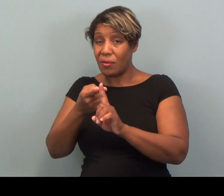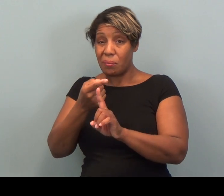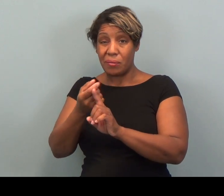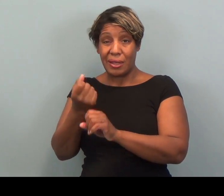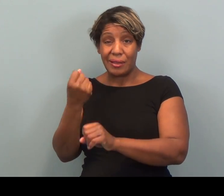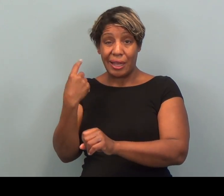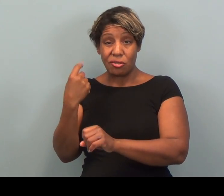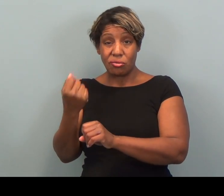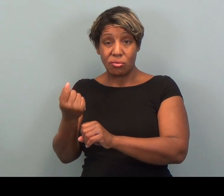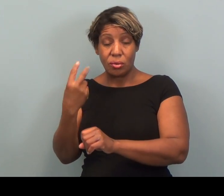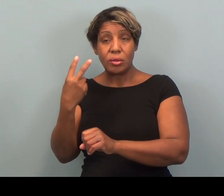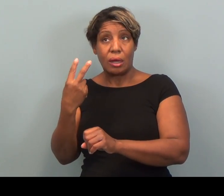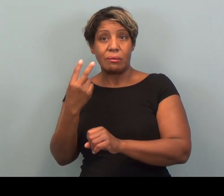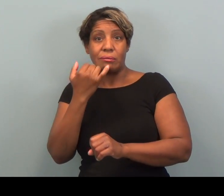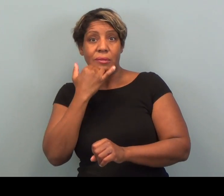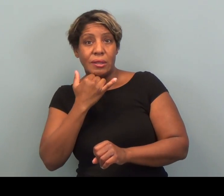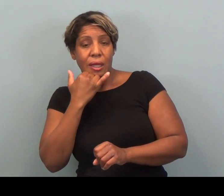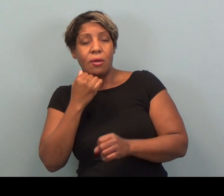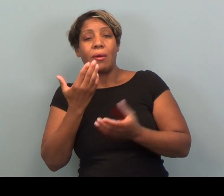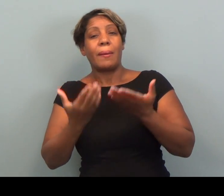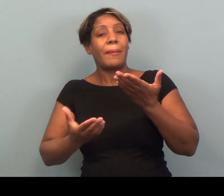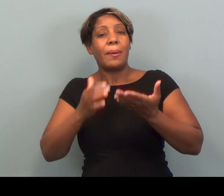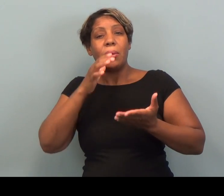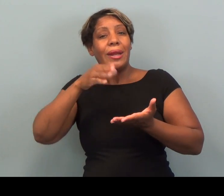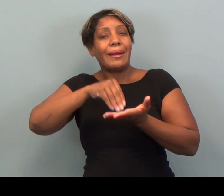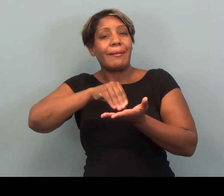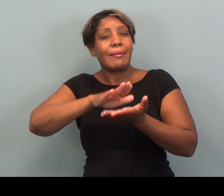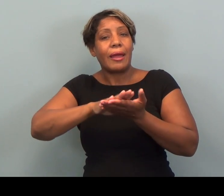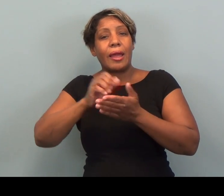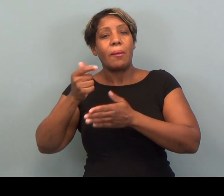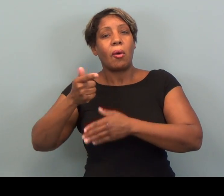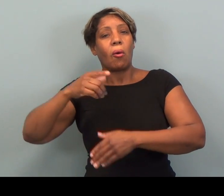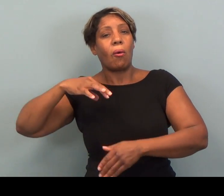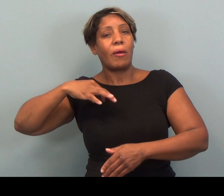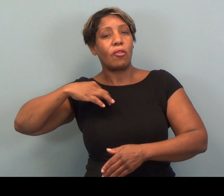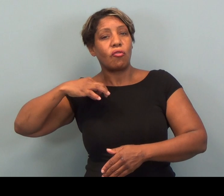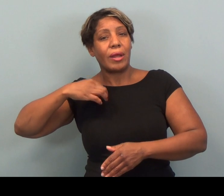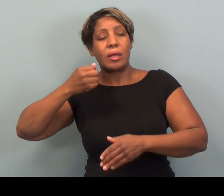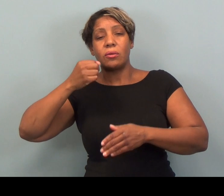or maybe you didn't claim all the credits or deductions that you should have,